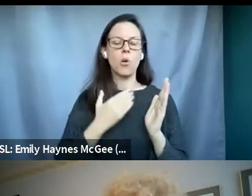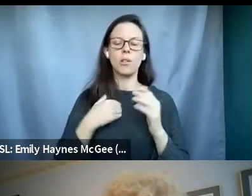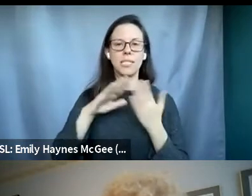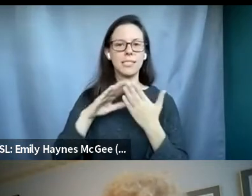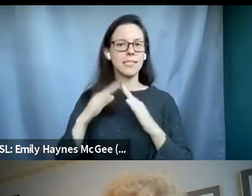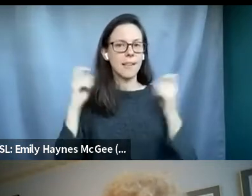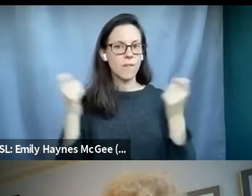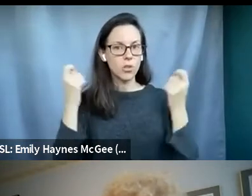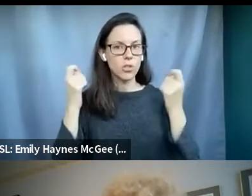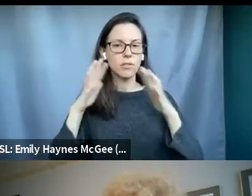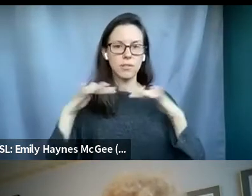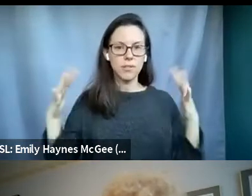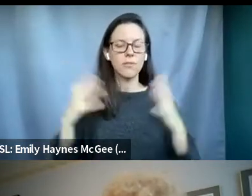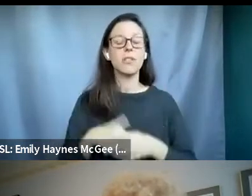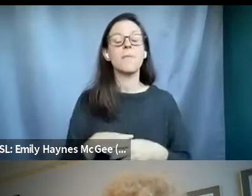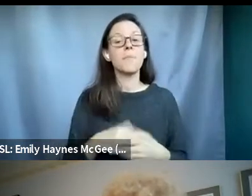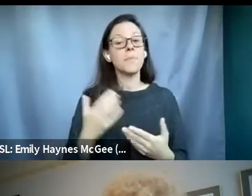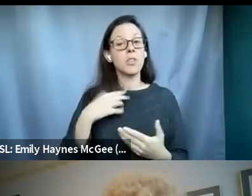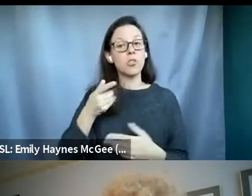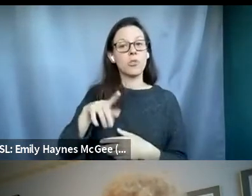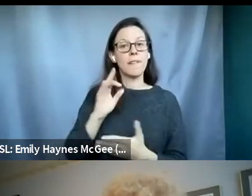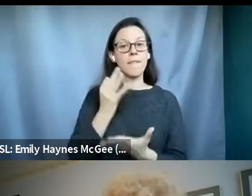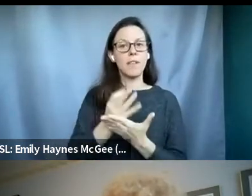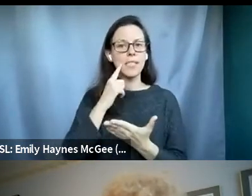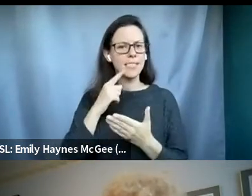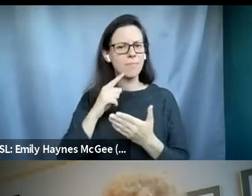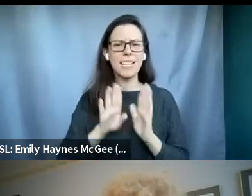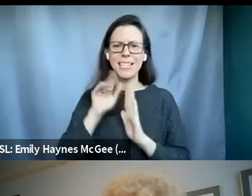Grit Fund has been dynamic, accessible and a much needed Fund source in Baltimore city